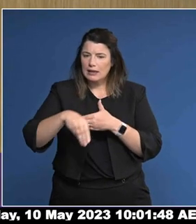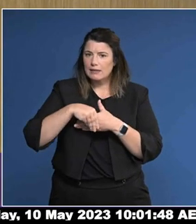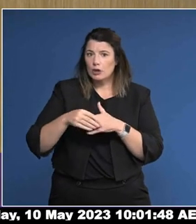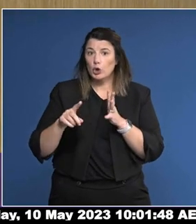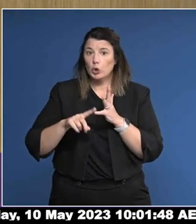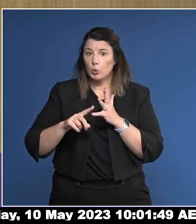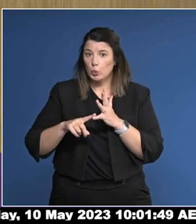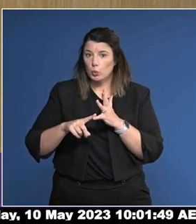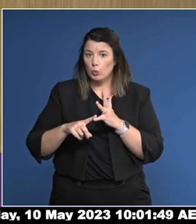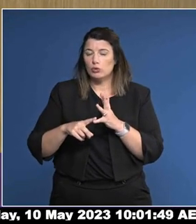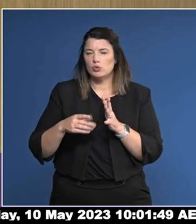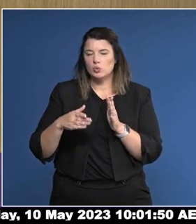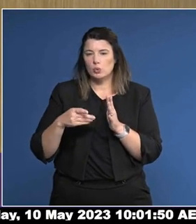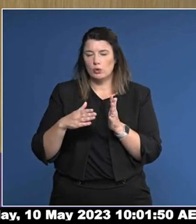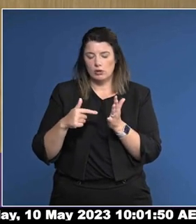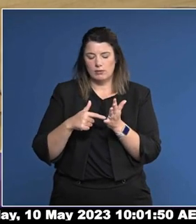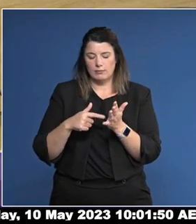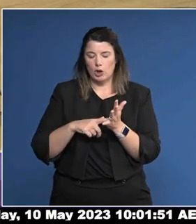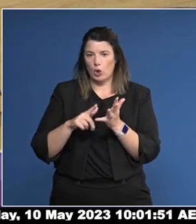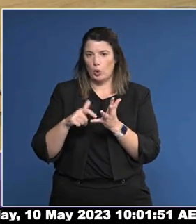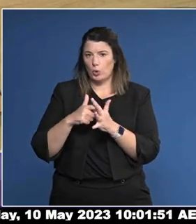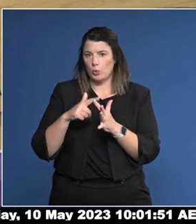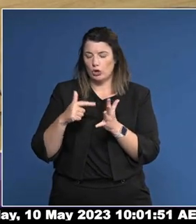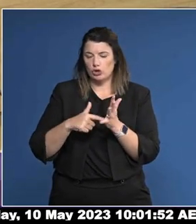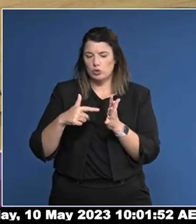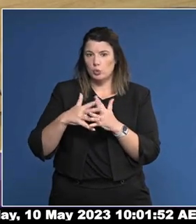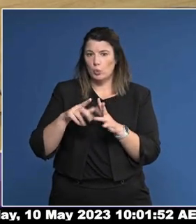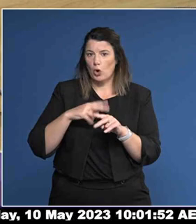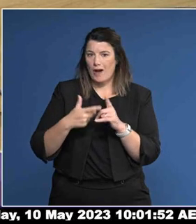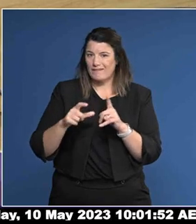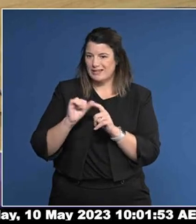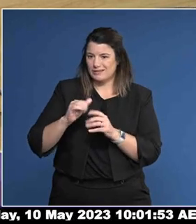Twyford's statement - where the Attorney says "I'm providing this to the relevant